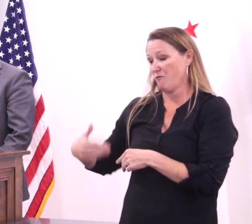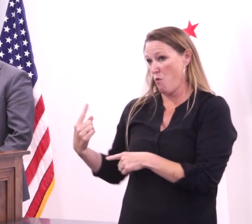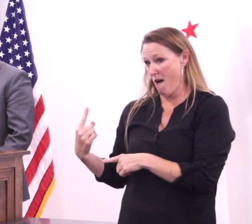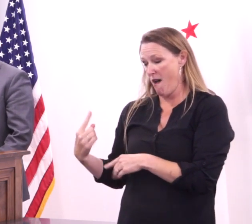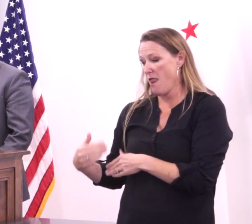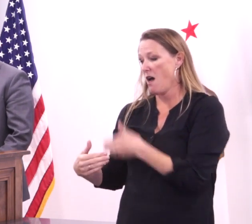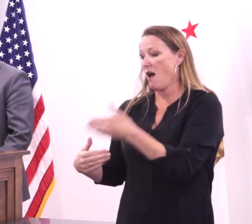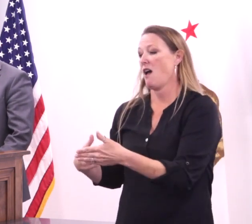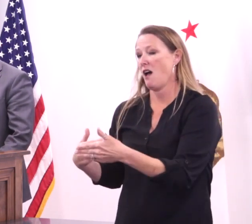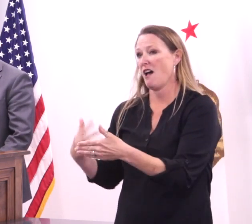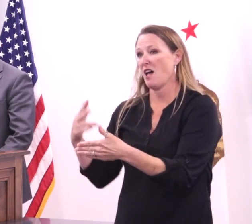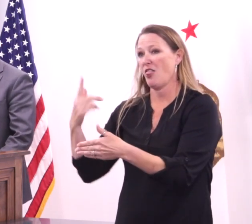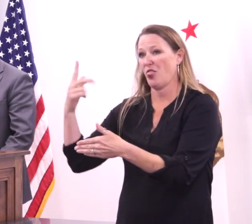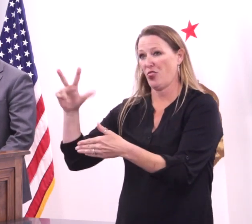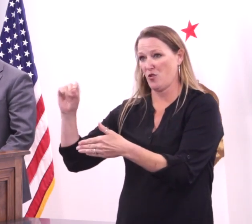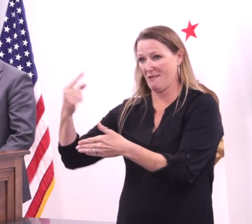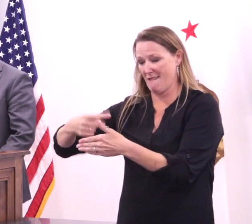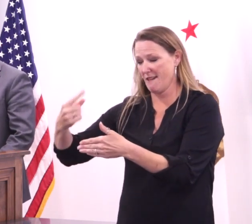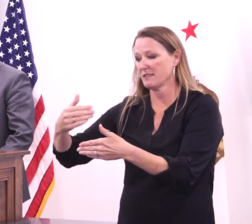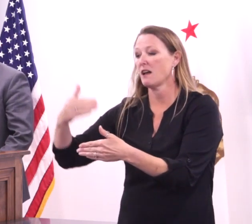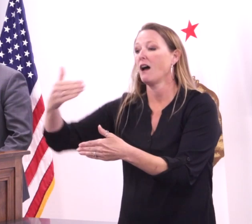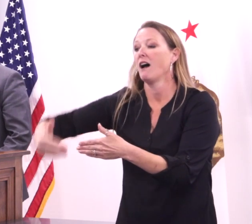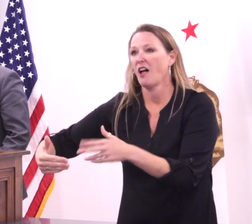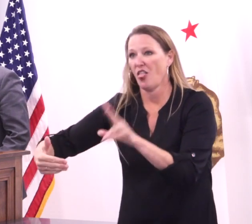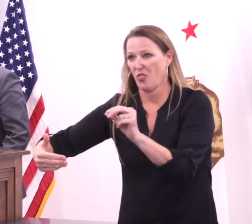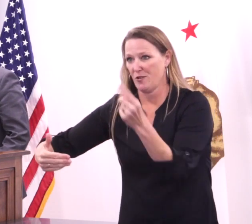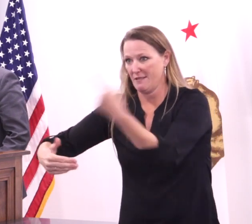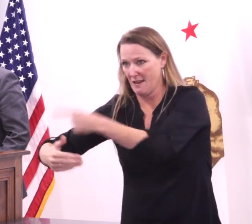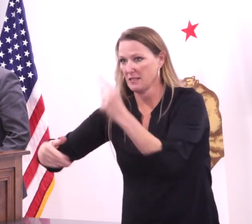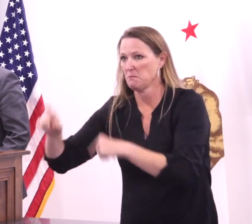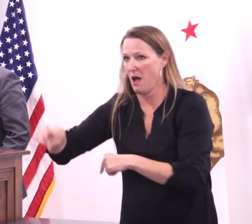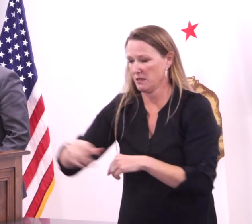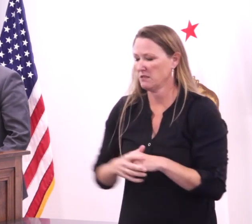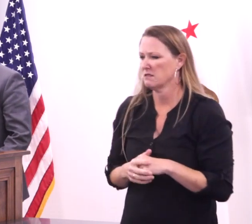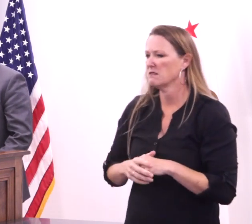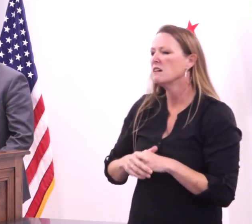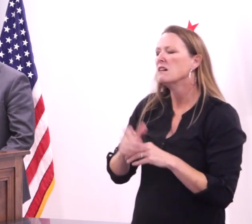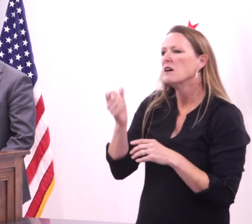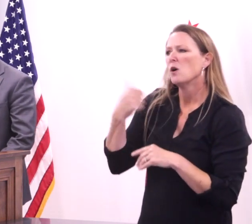improve on epidemiological health care, and public health criteria.